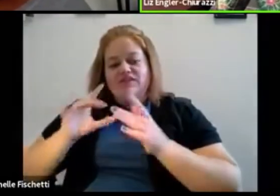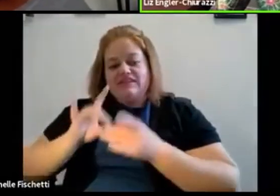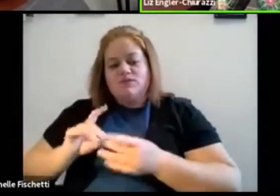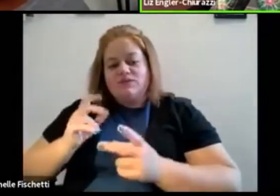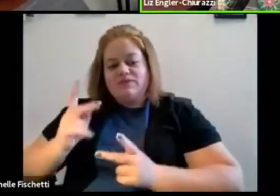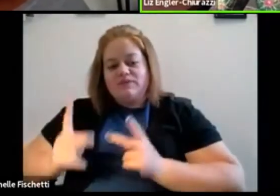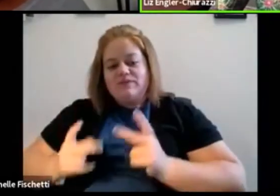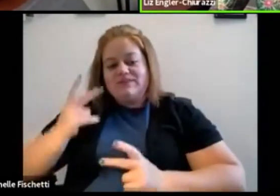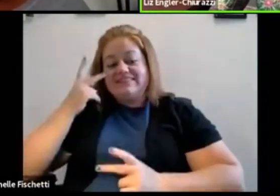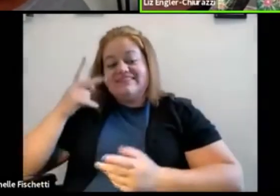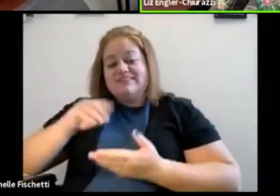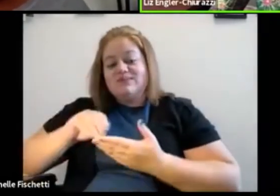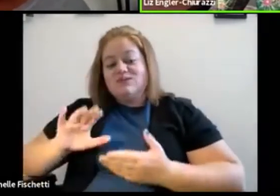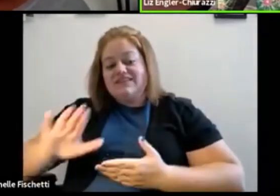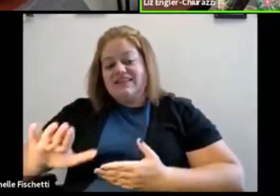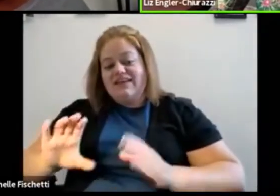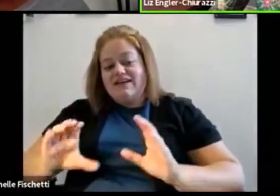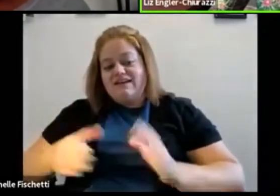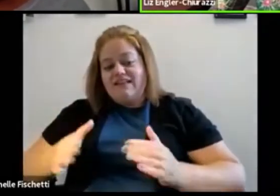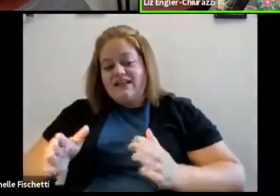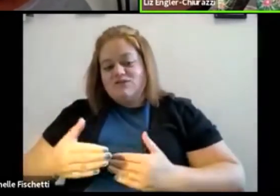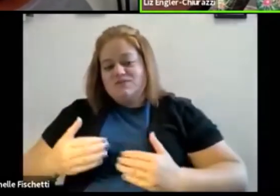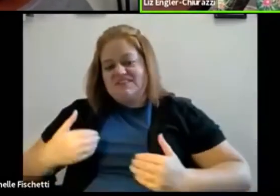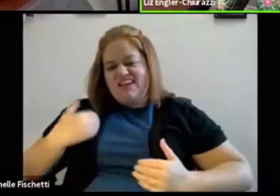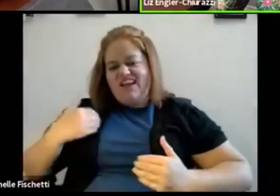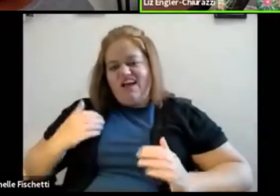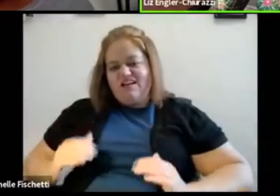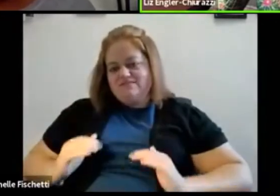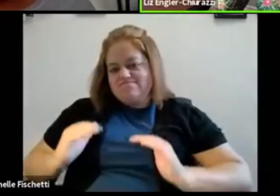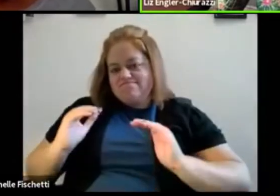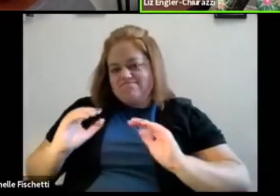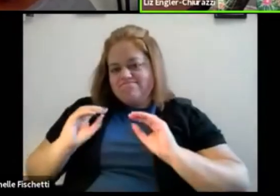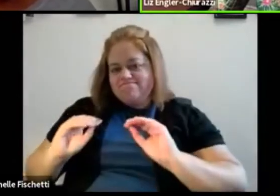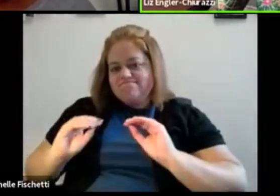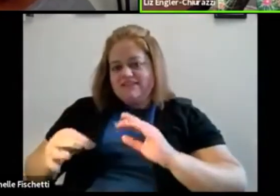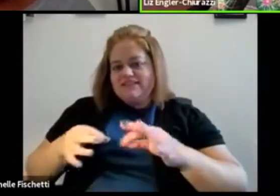classrooms from pretty young ages and teach them about how cool the brain is